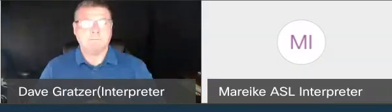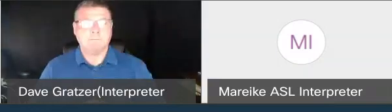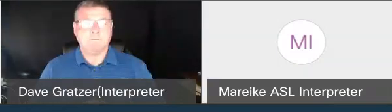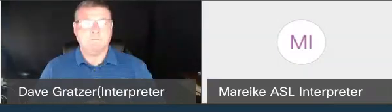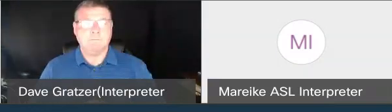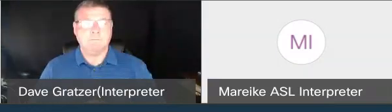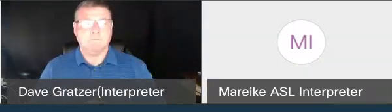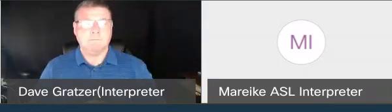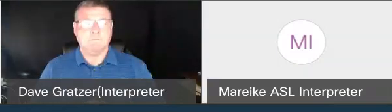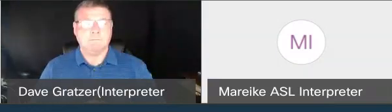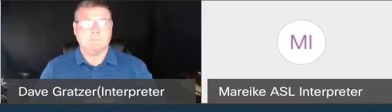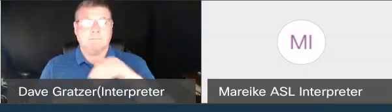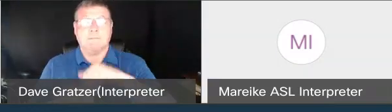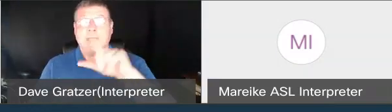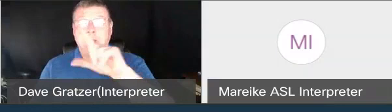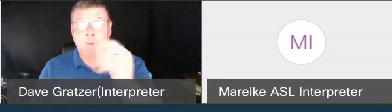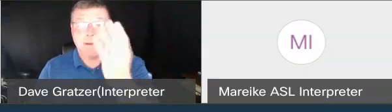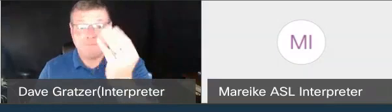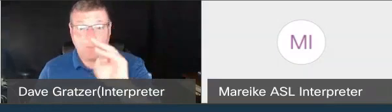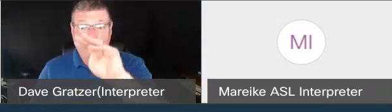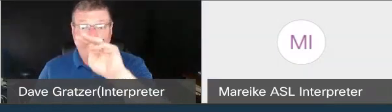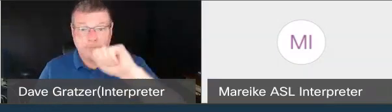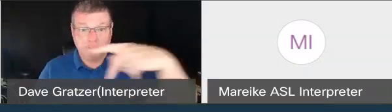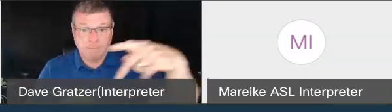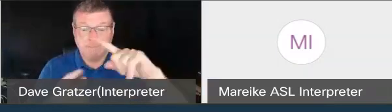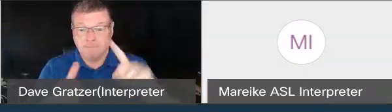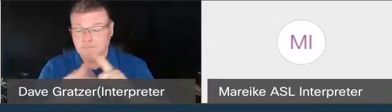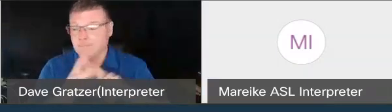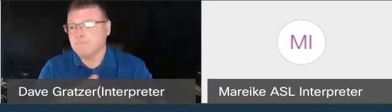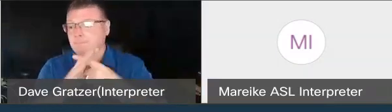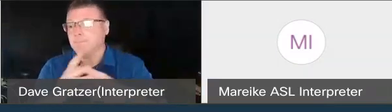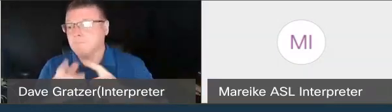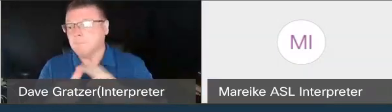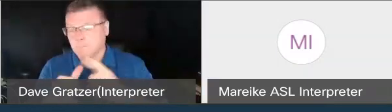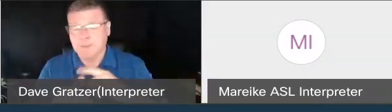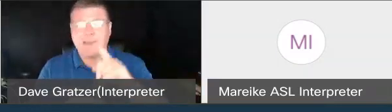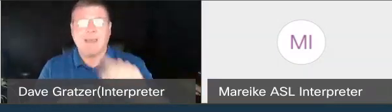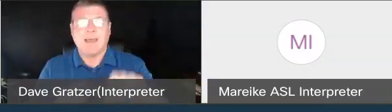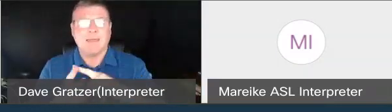Liening: So, in 2014, when MAAP first began, they, uh, needed to identify